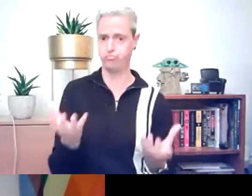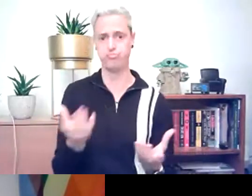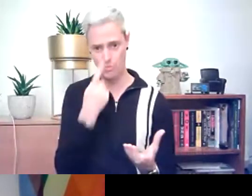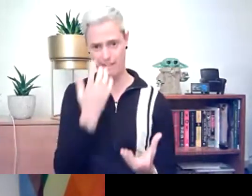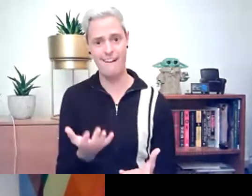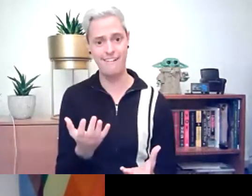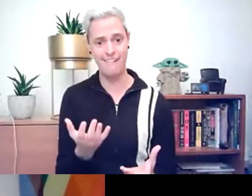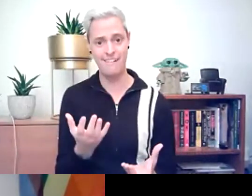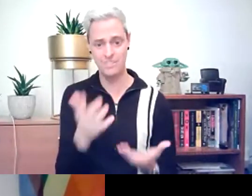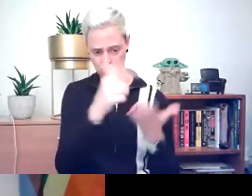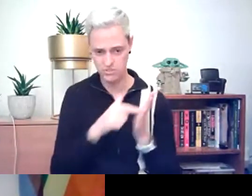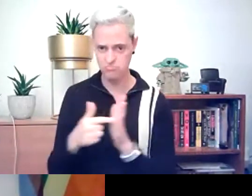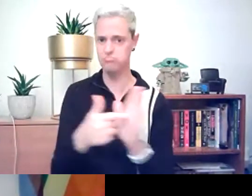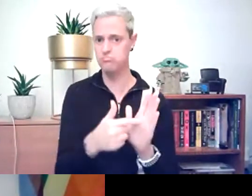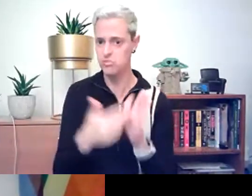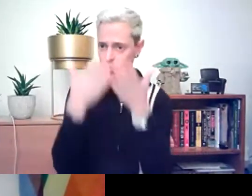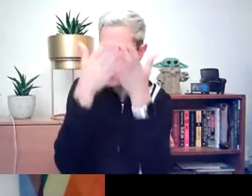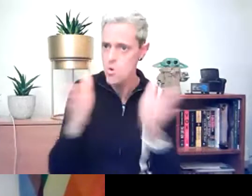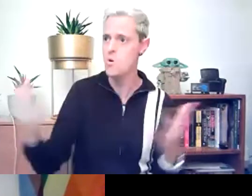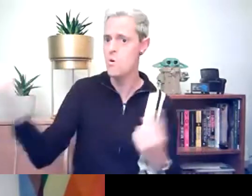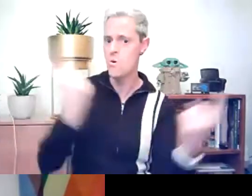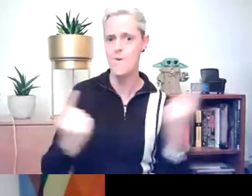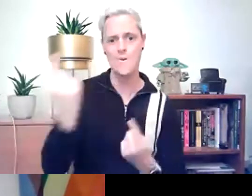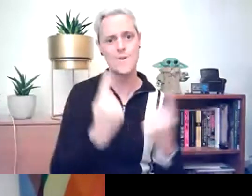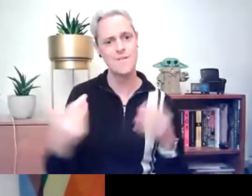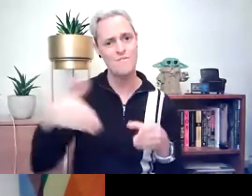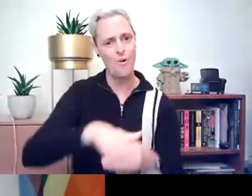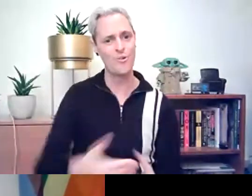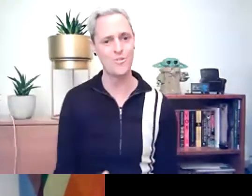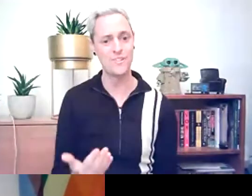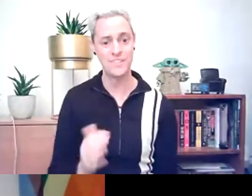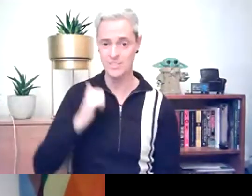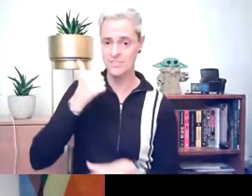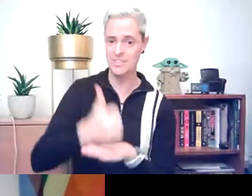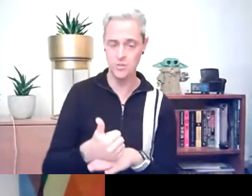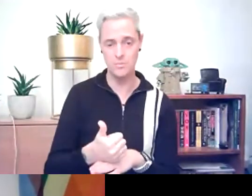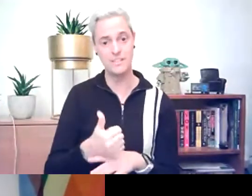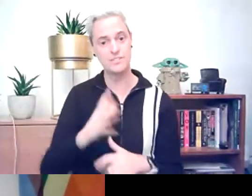that it's a focus on body positivity it's not just that it's that these type of events